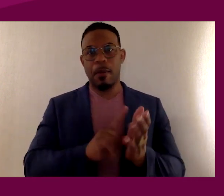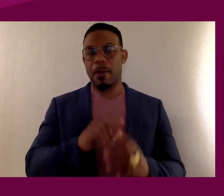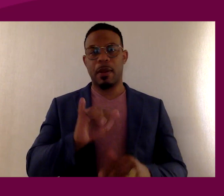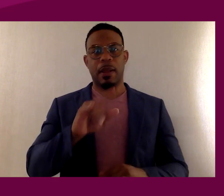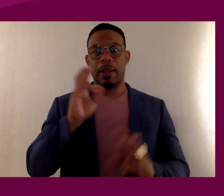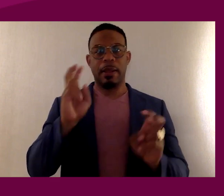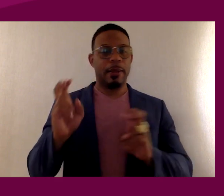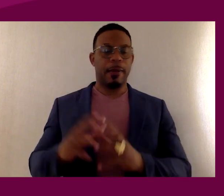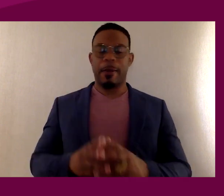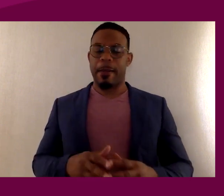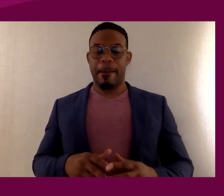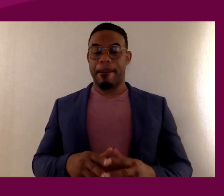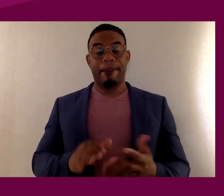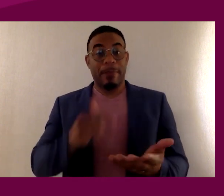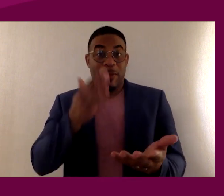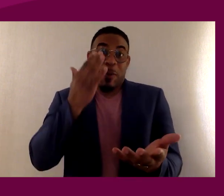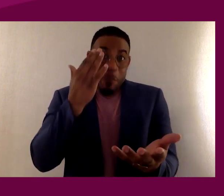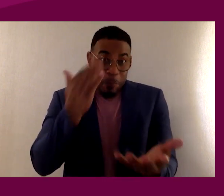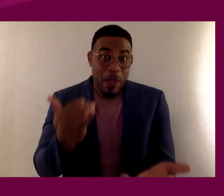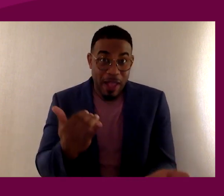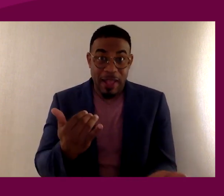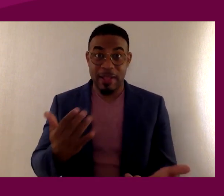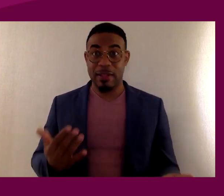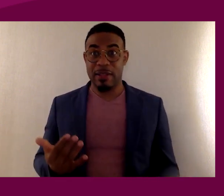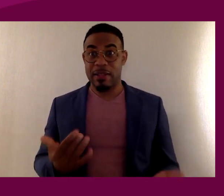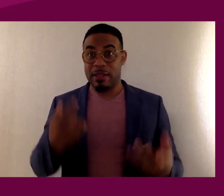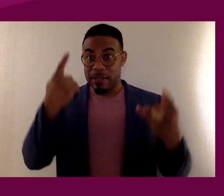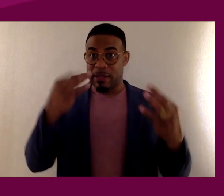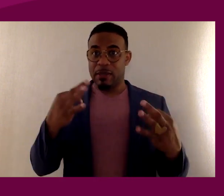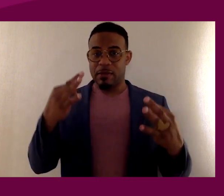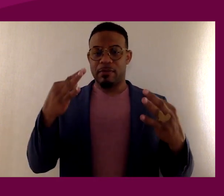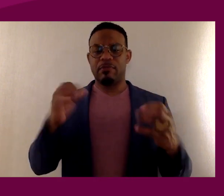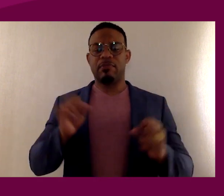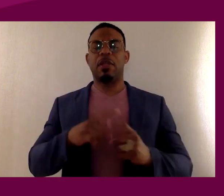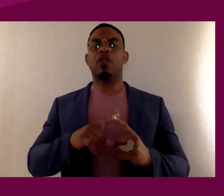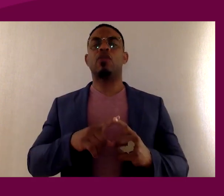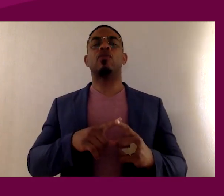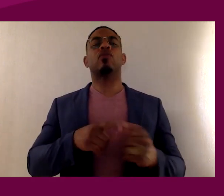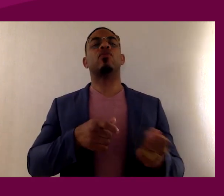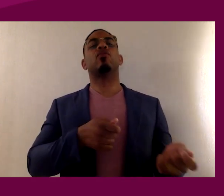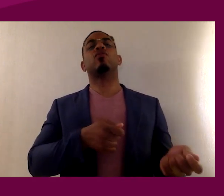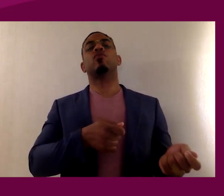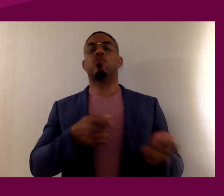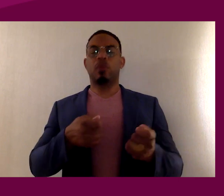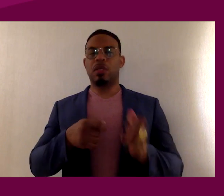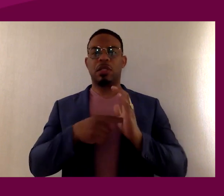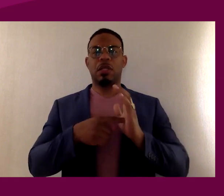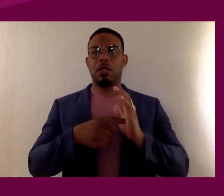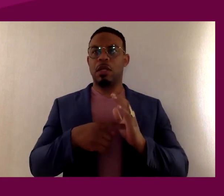Coast press. They would not talk about this issue, which is why the decision was made to